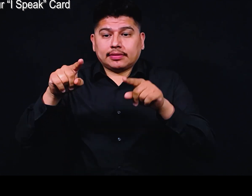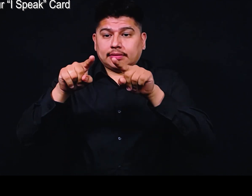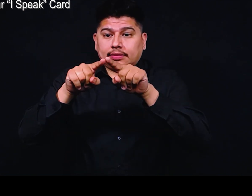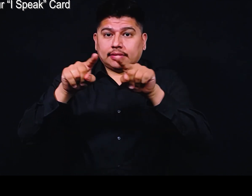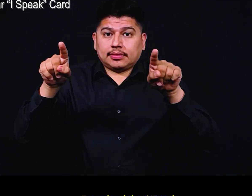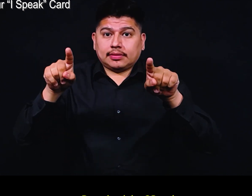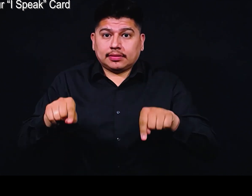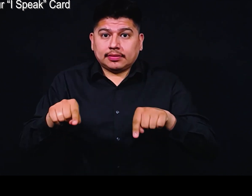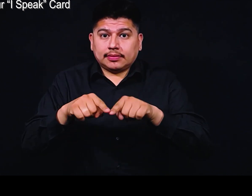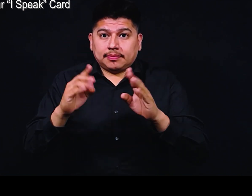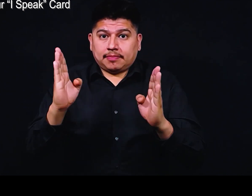Download the QR code.